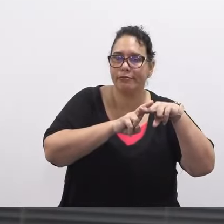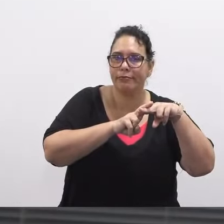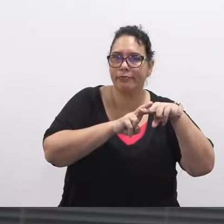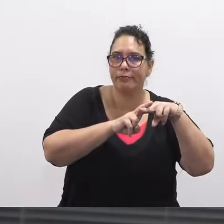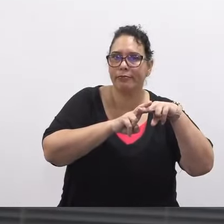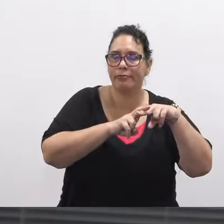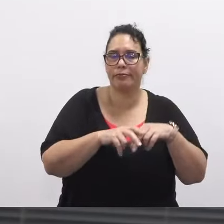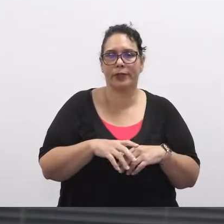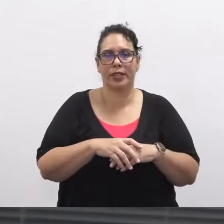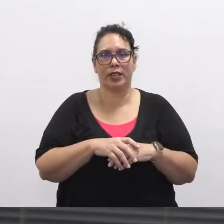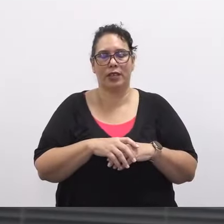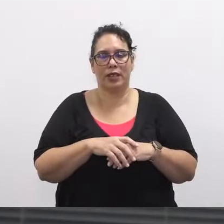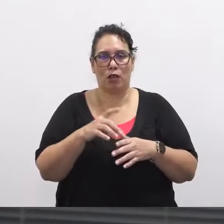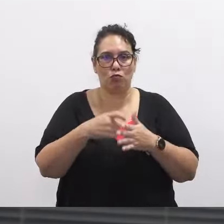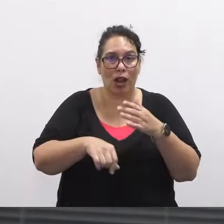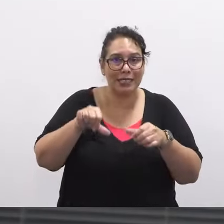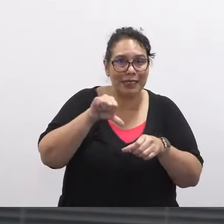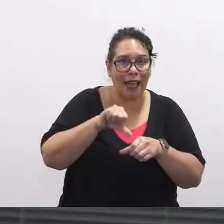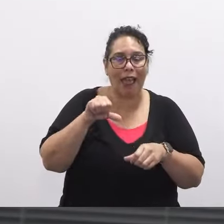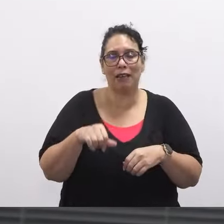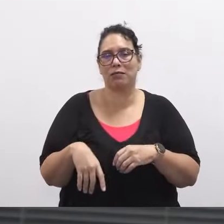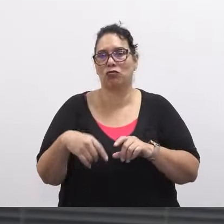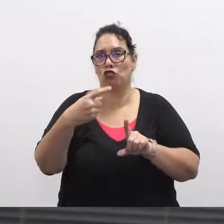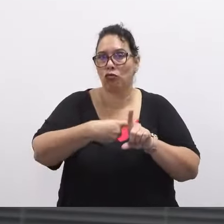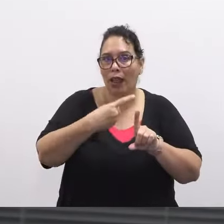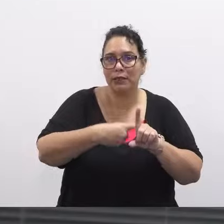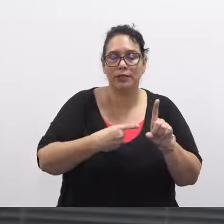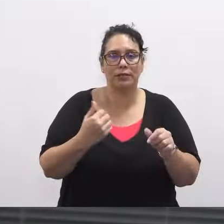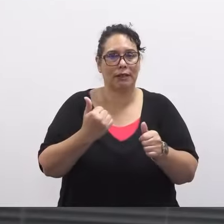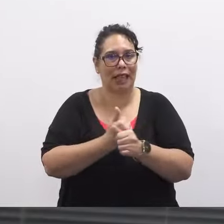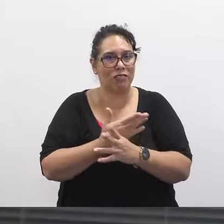Price of gas, price of rent, everything very furious,